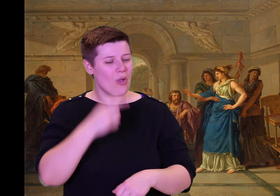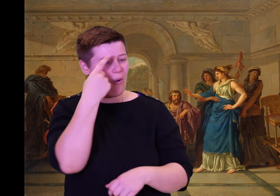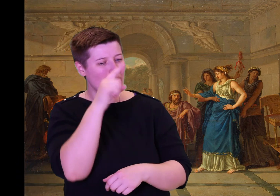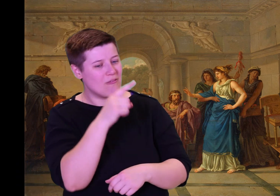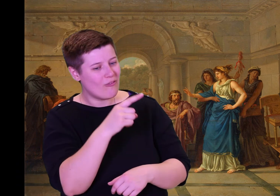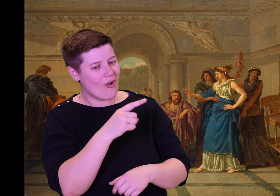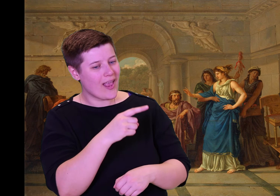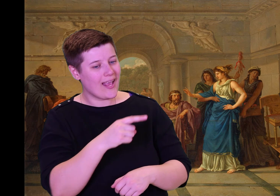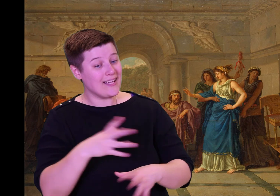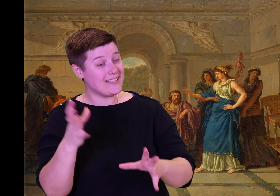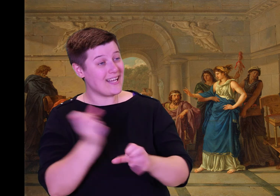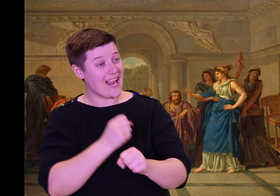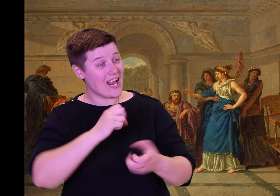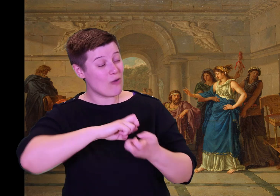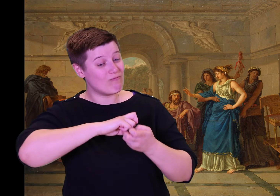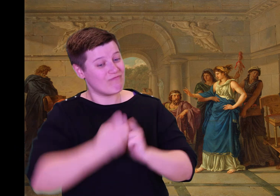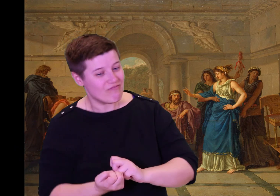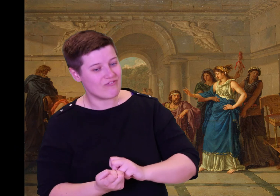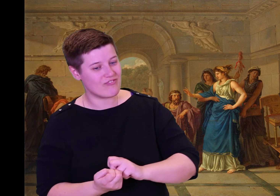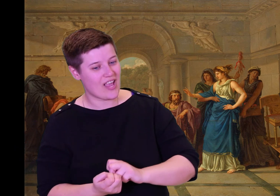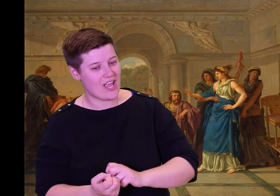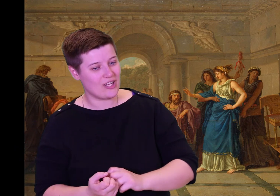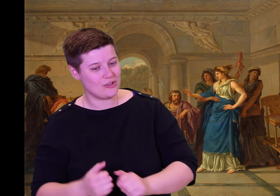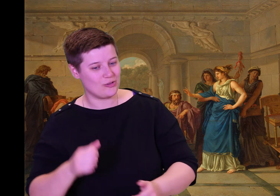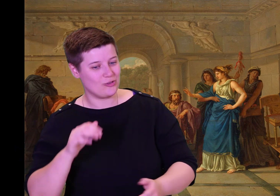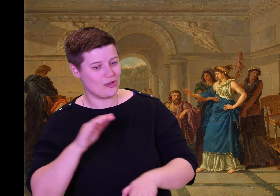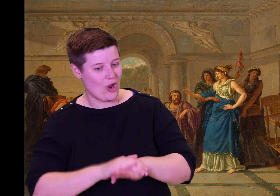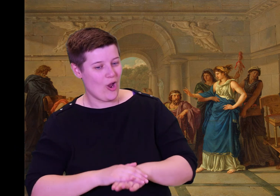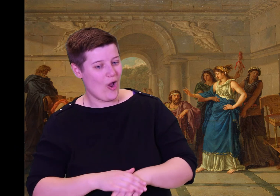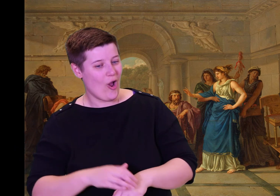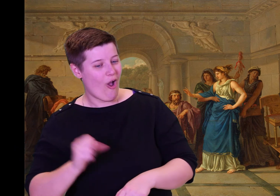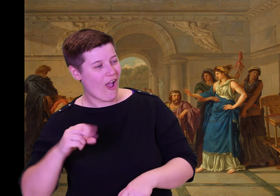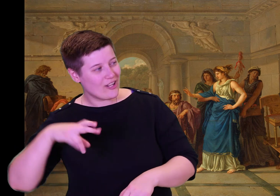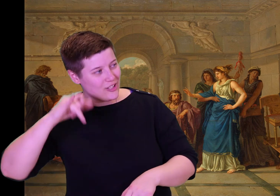would have brought with him from Troy if he had come directly, with his share of